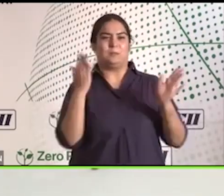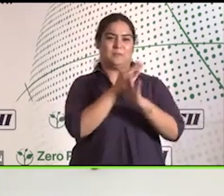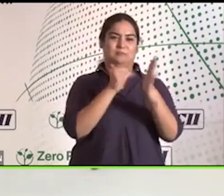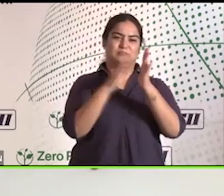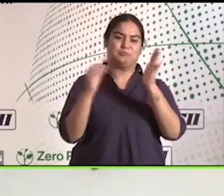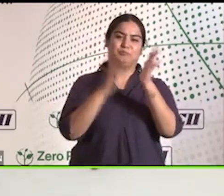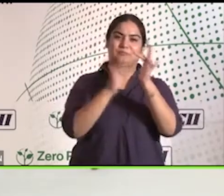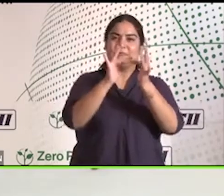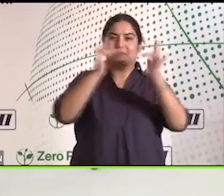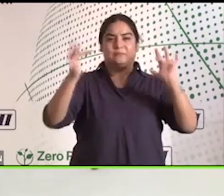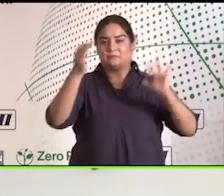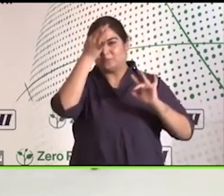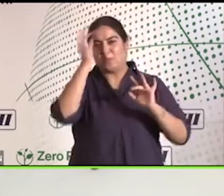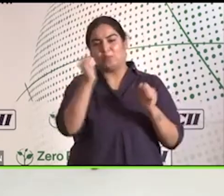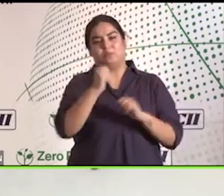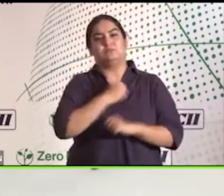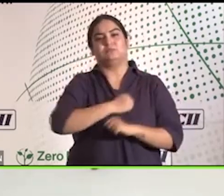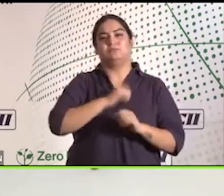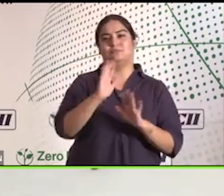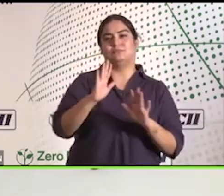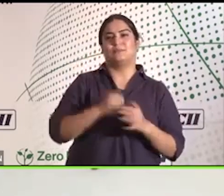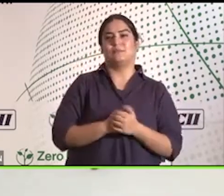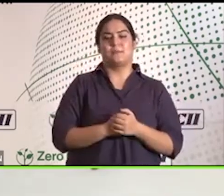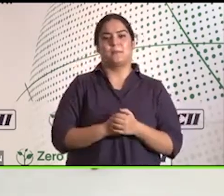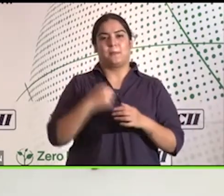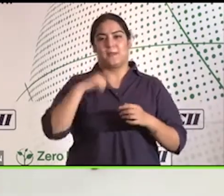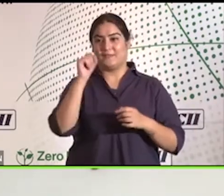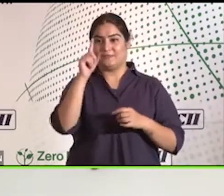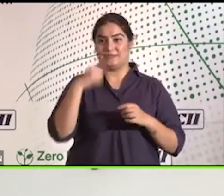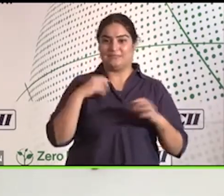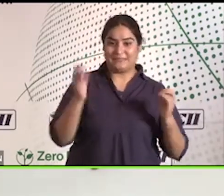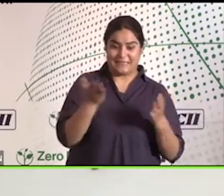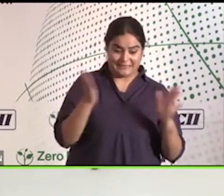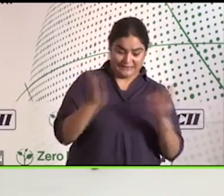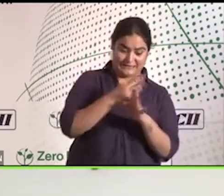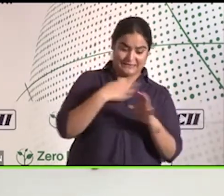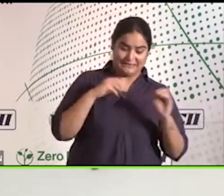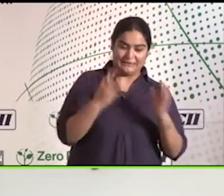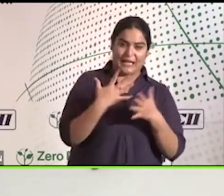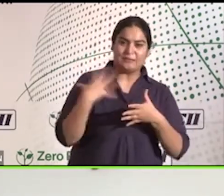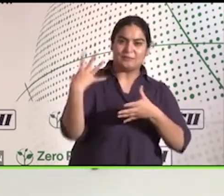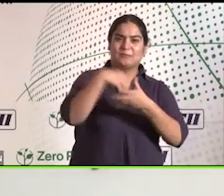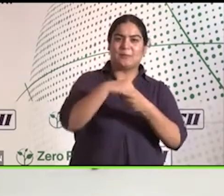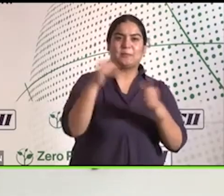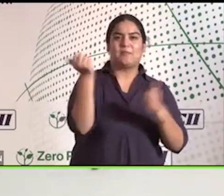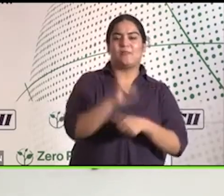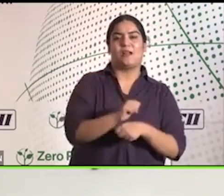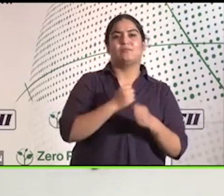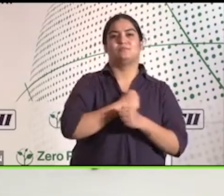I think I got me in less for that in the initial part of the session. I know there is a lot of vibrant, wonderful conversation